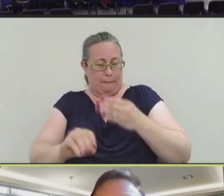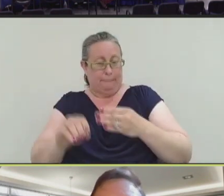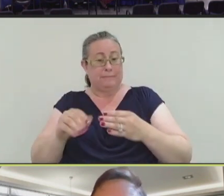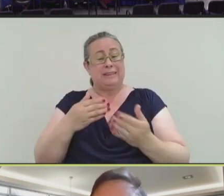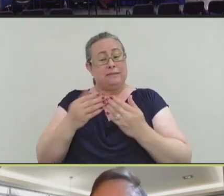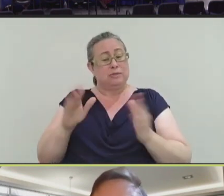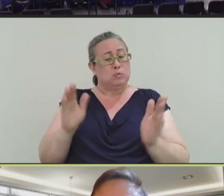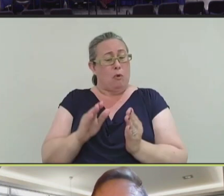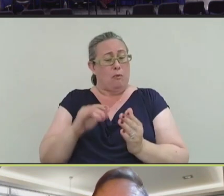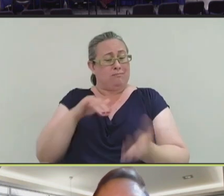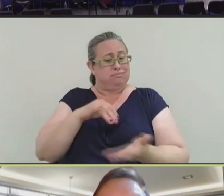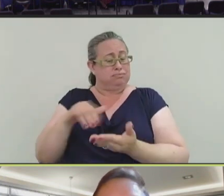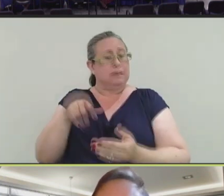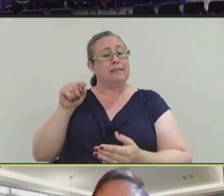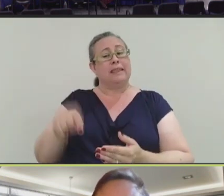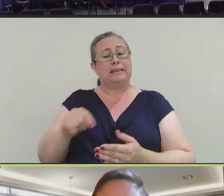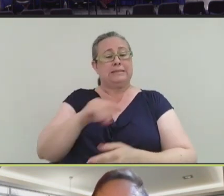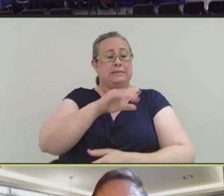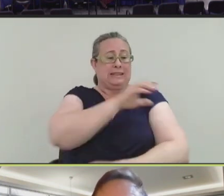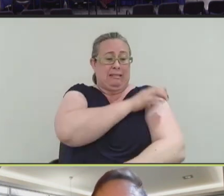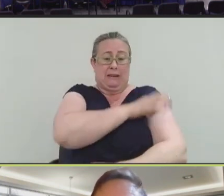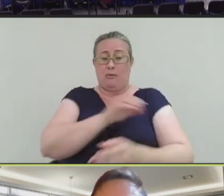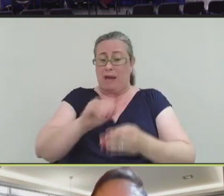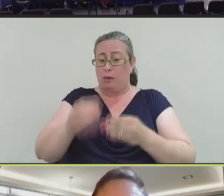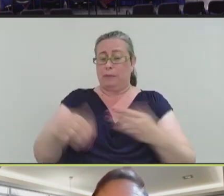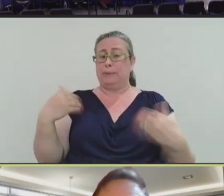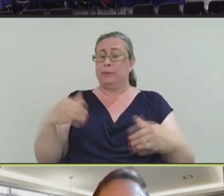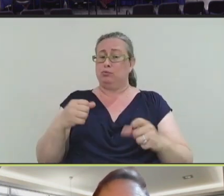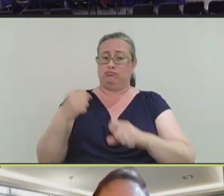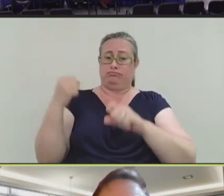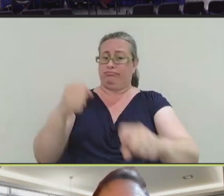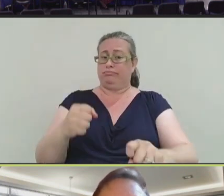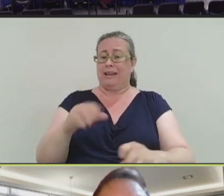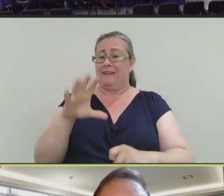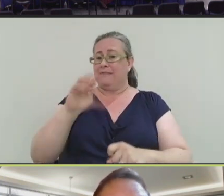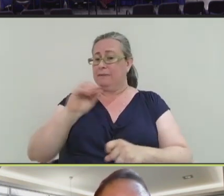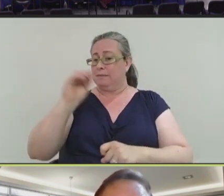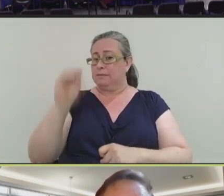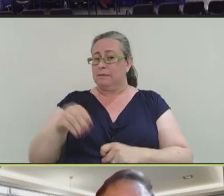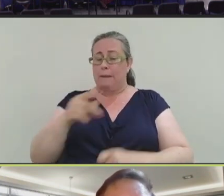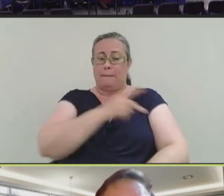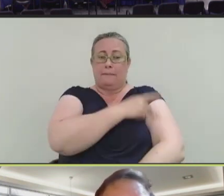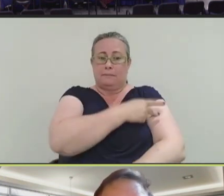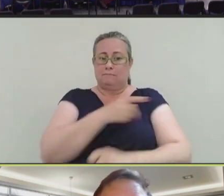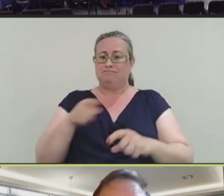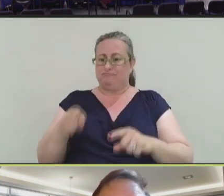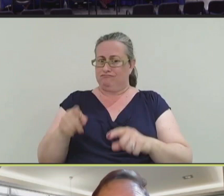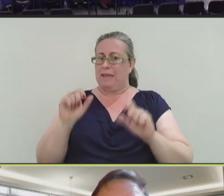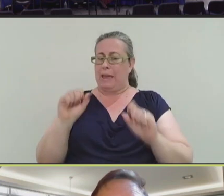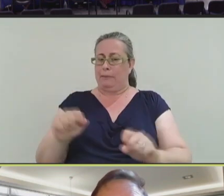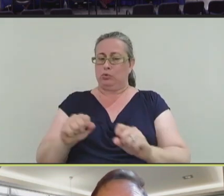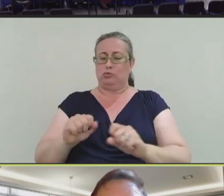the clinical outcome was striking. 50 percent of the patients were able to develop immune responses